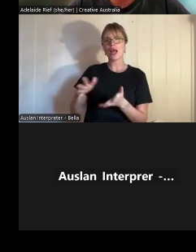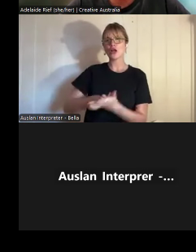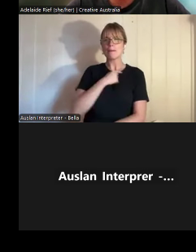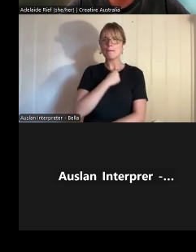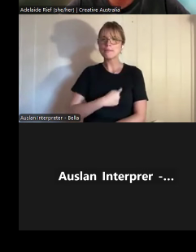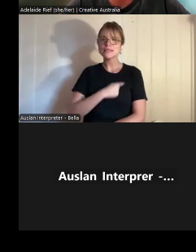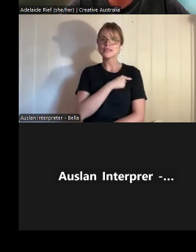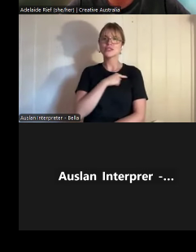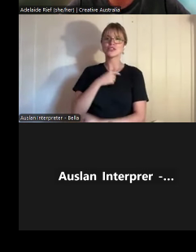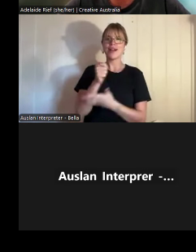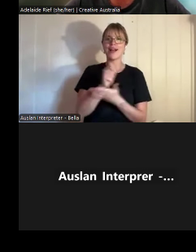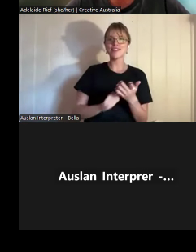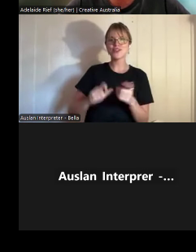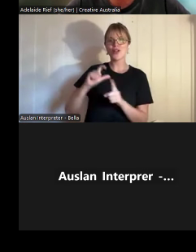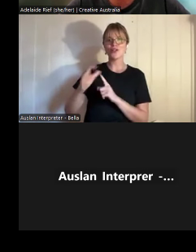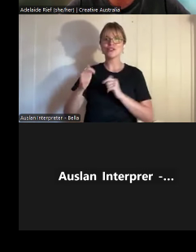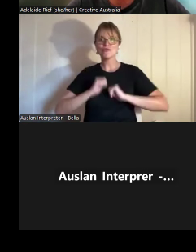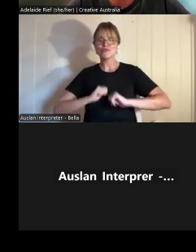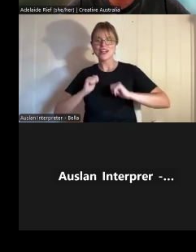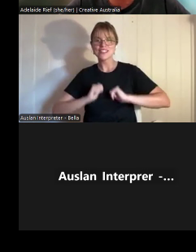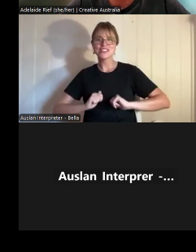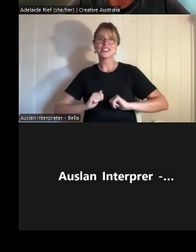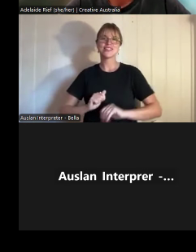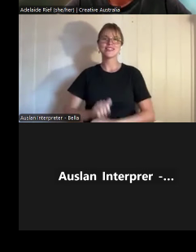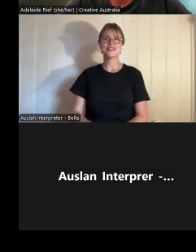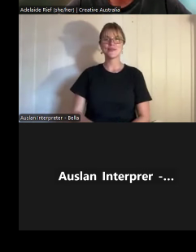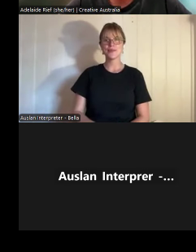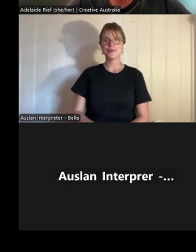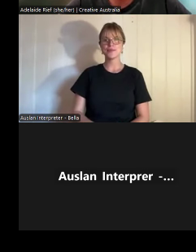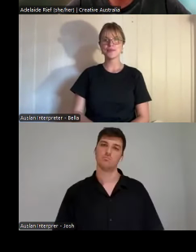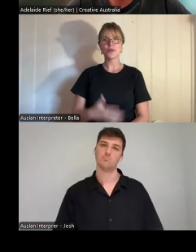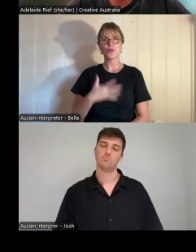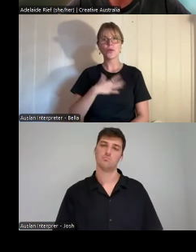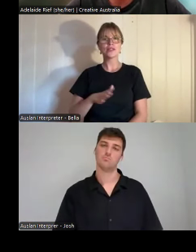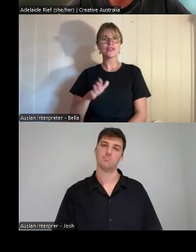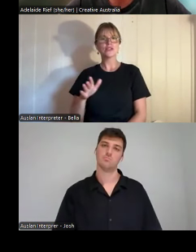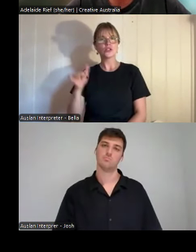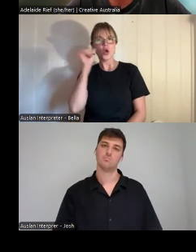arts and cultural practice and arts and culture generally. We want to hear about your goals and